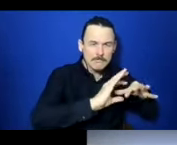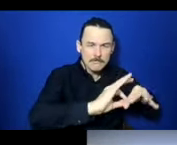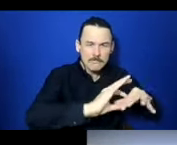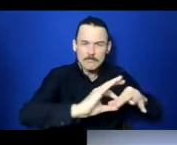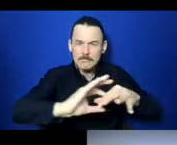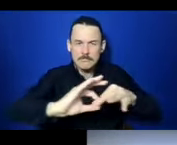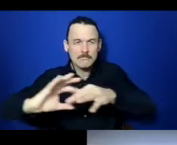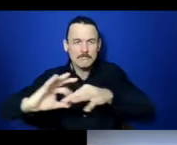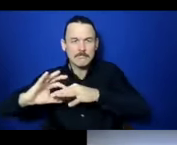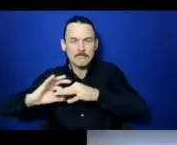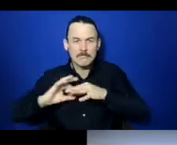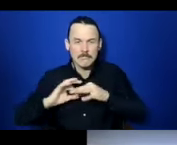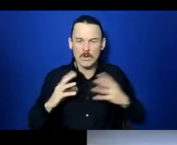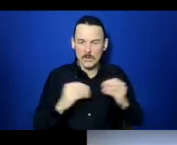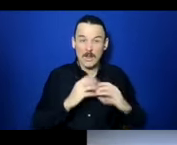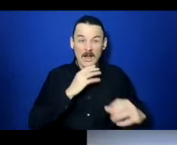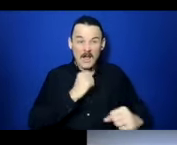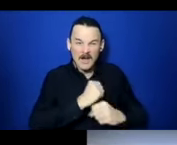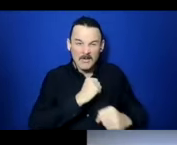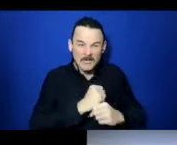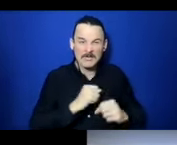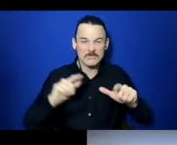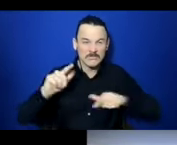Have you seen good examples of that and can you give us just a couple.